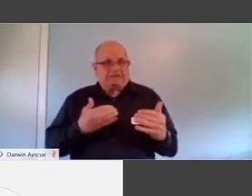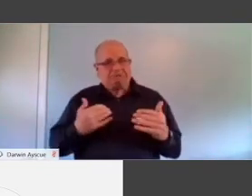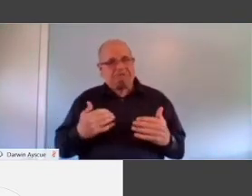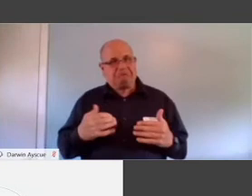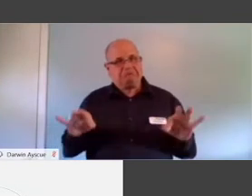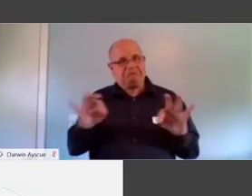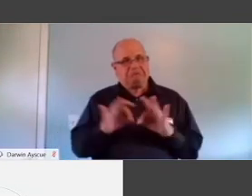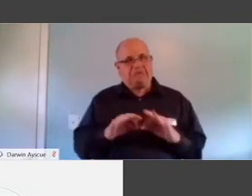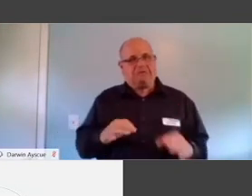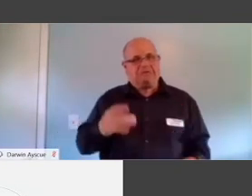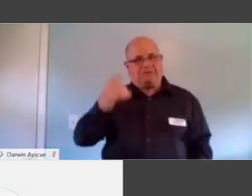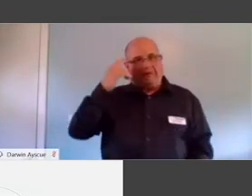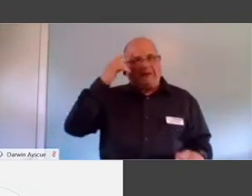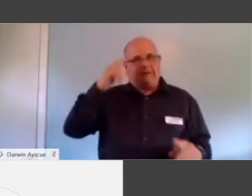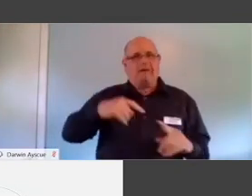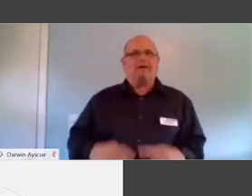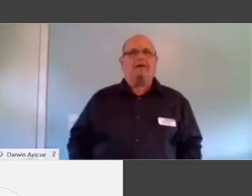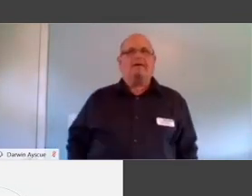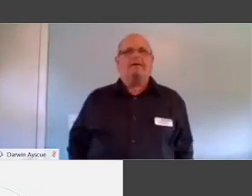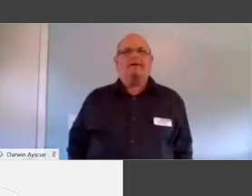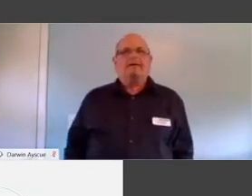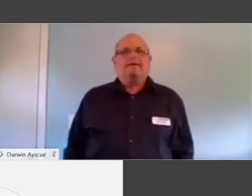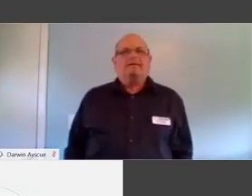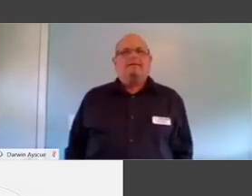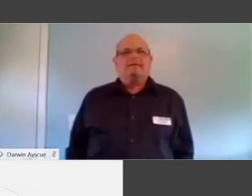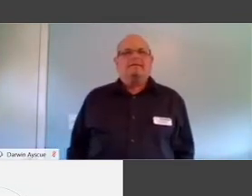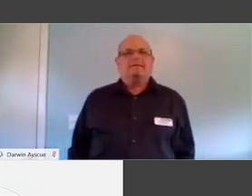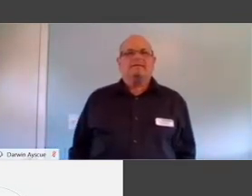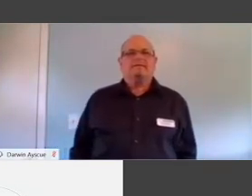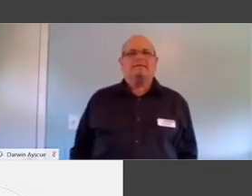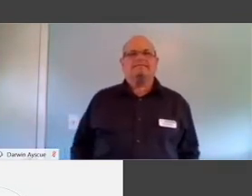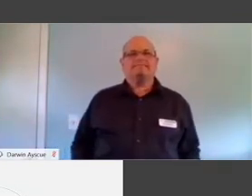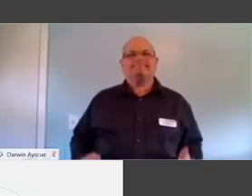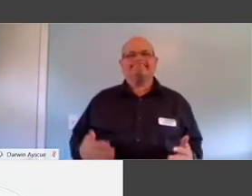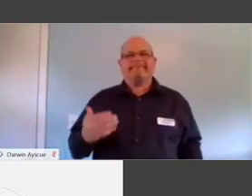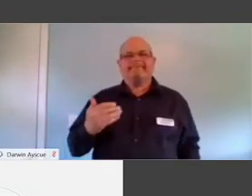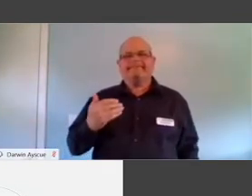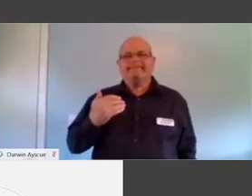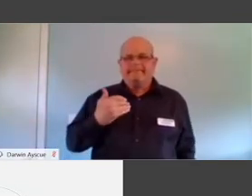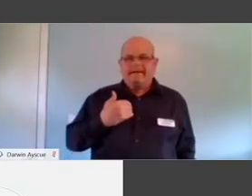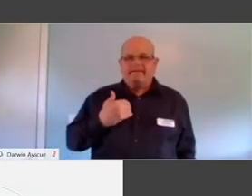to think about. So there is what is call the Tennessee Early